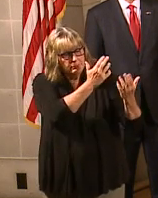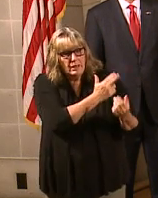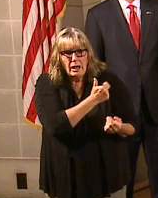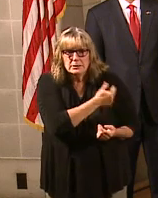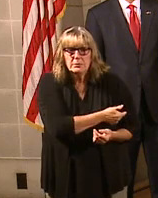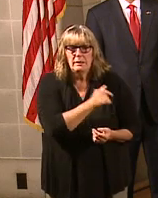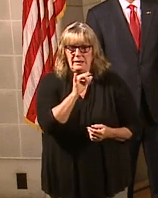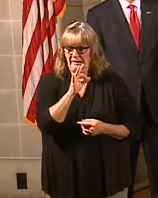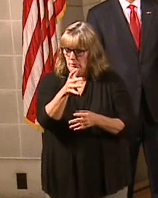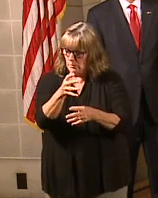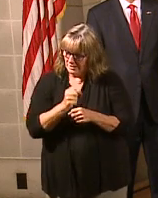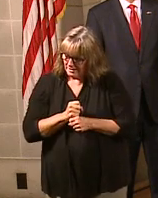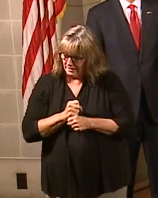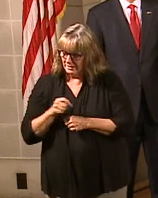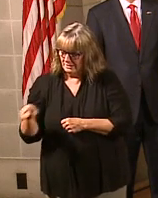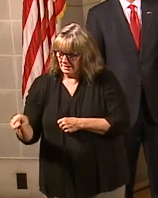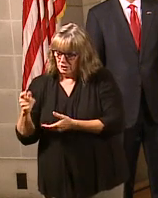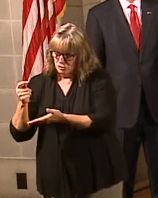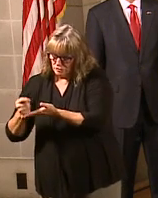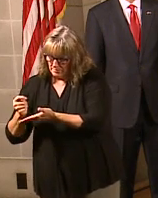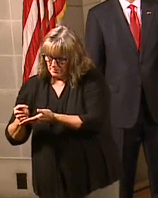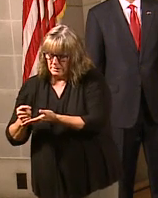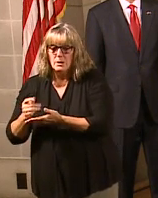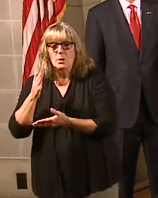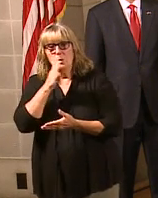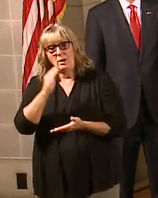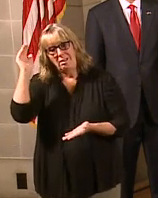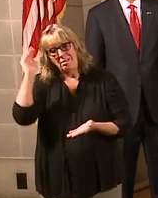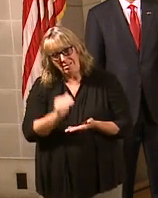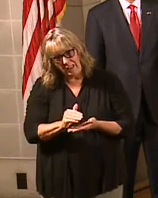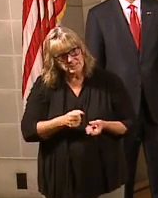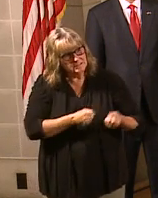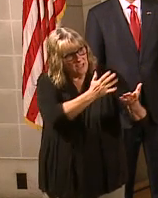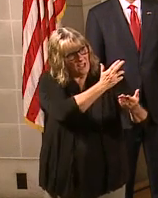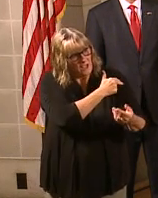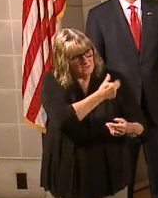AS A MATTER OF FACT, THEY'VE